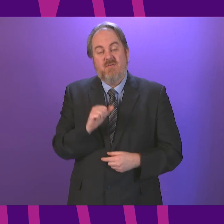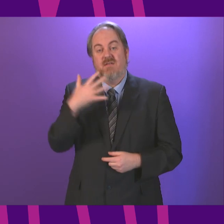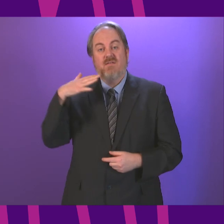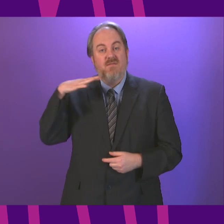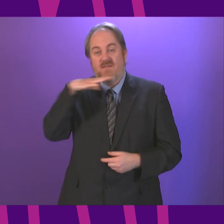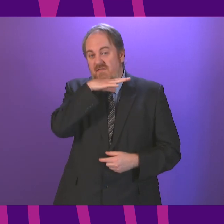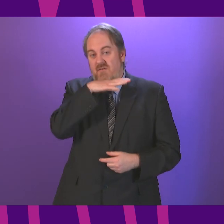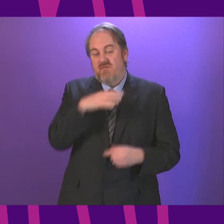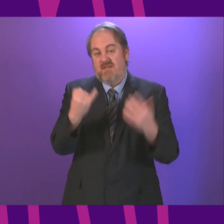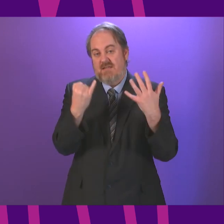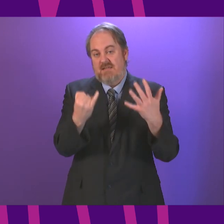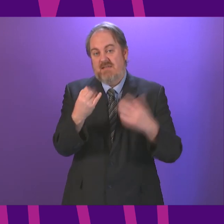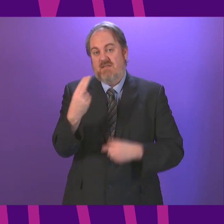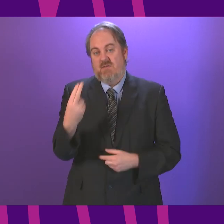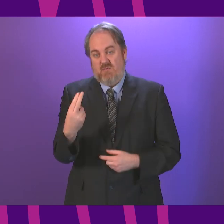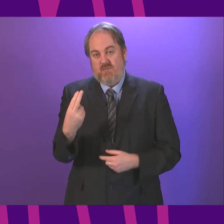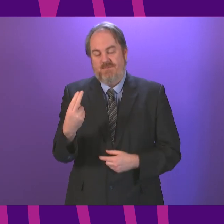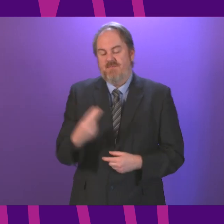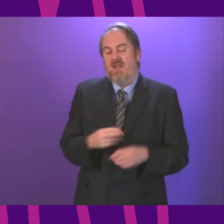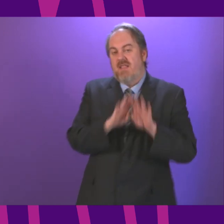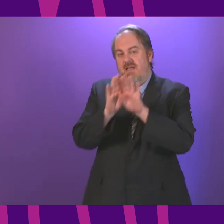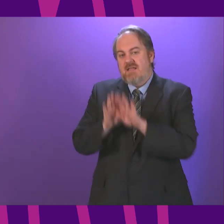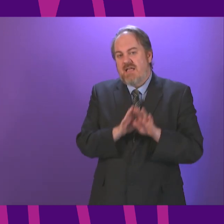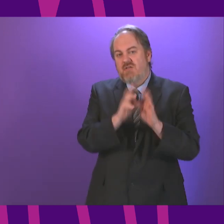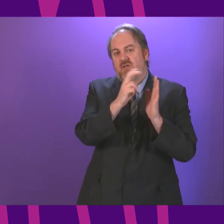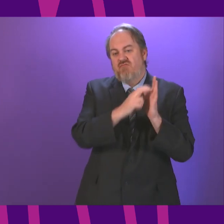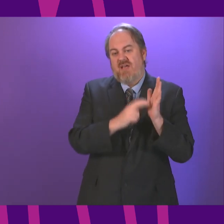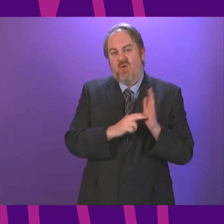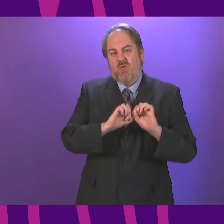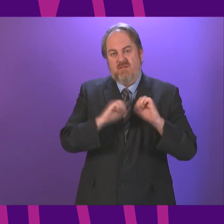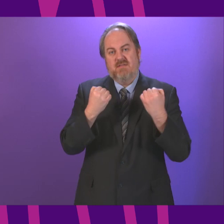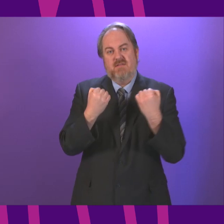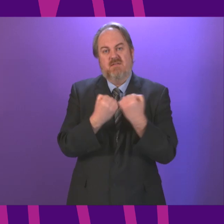National Records of Scotland has just published its weekly update, which includes cases in which